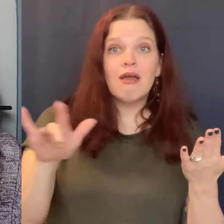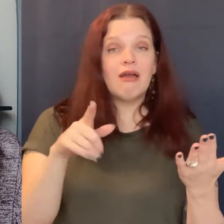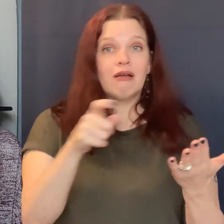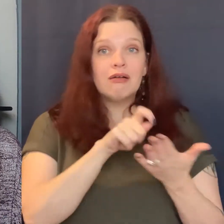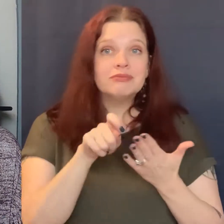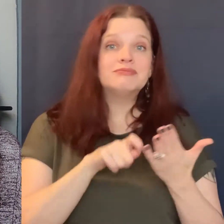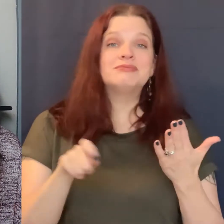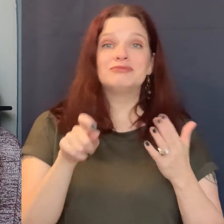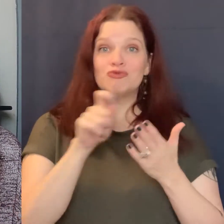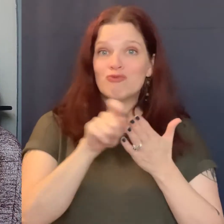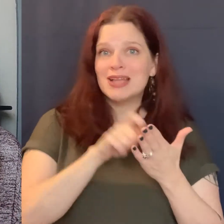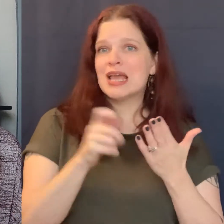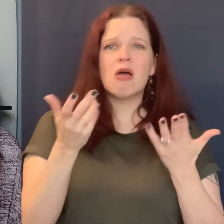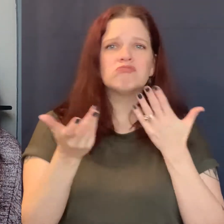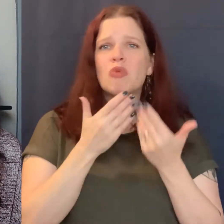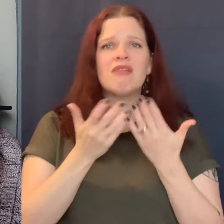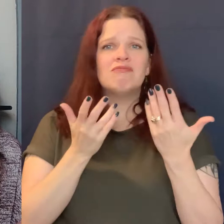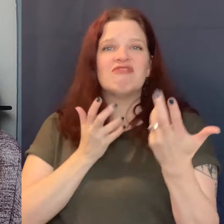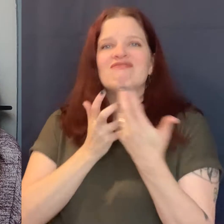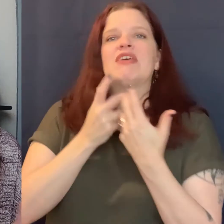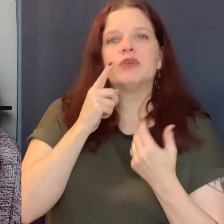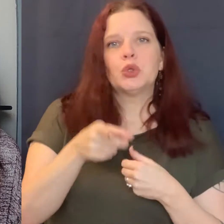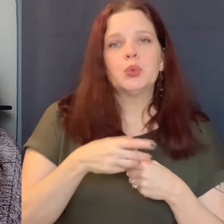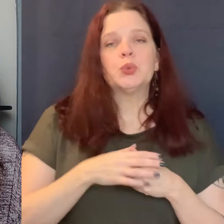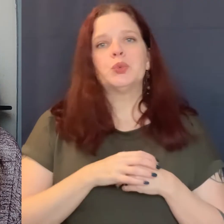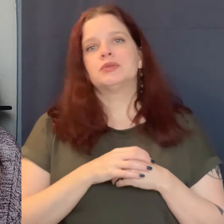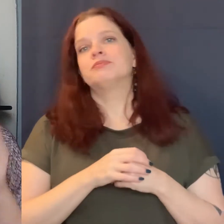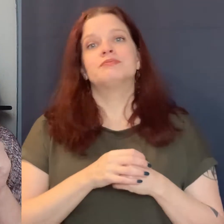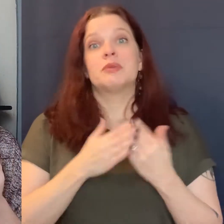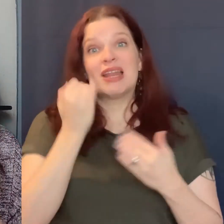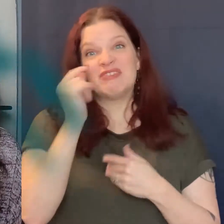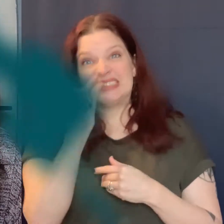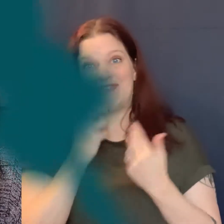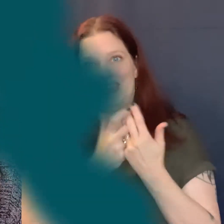a blank piece of paper, whatever you've got nearby in, you're writing down some things that feel like they fit for you, even if they just a little